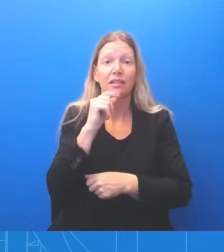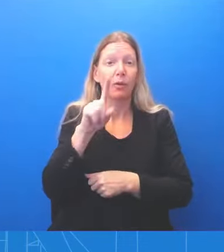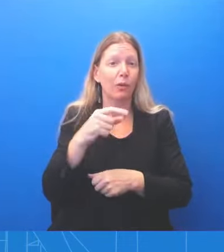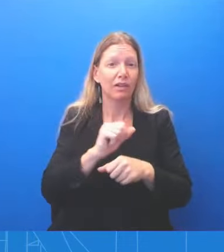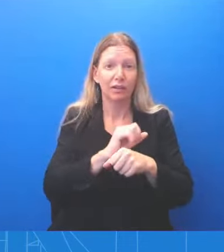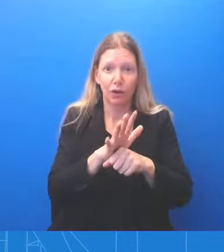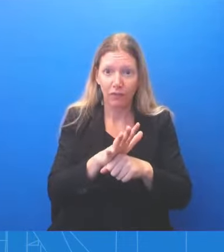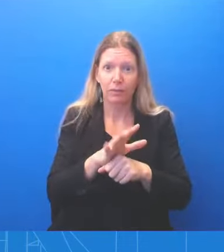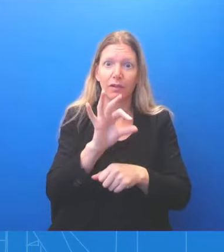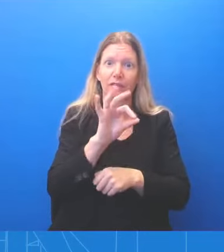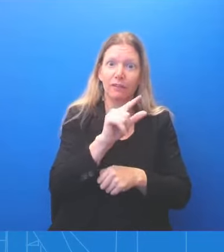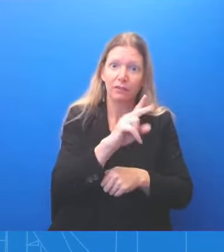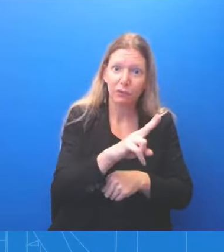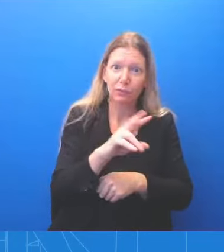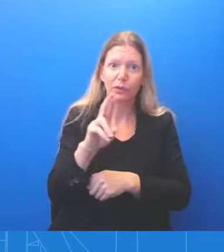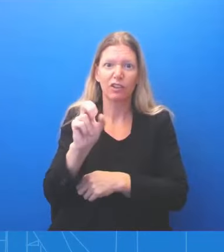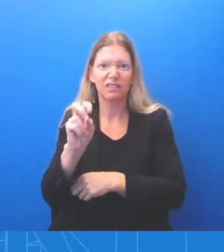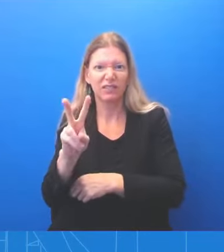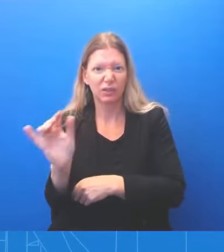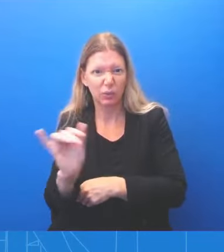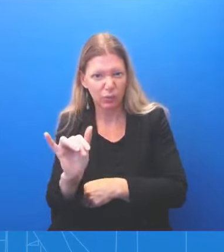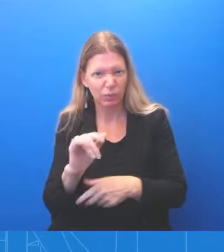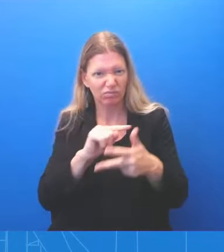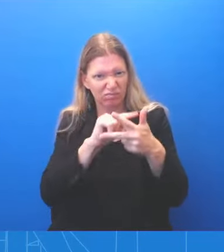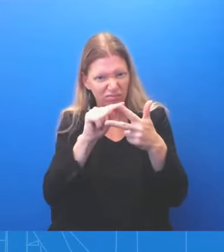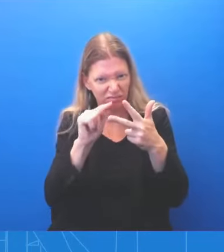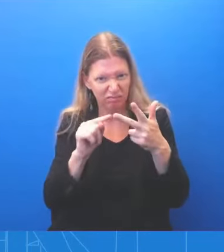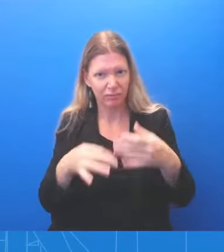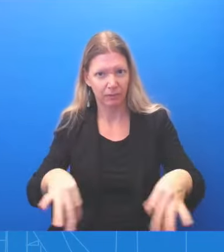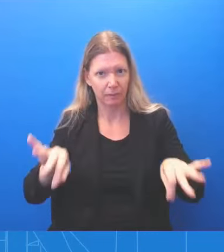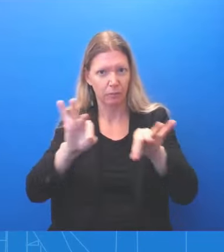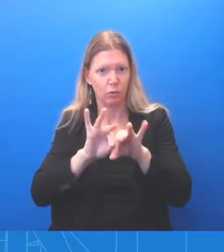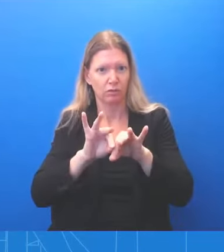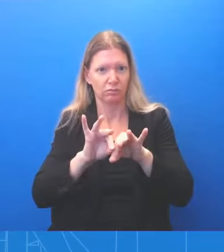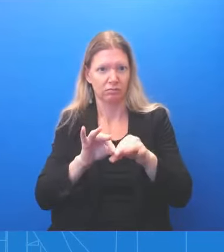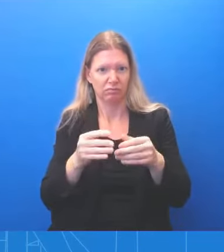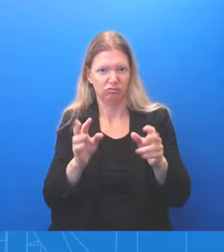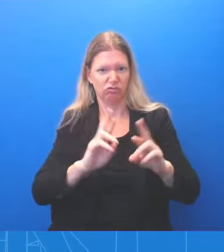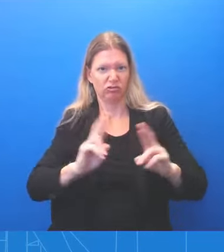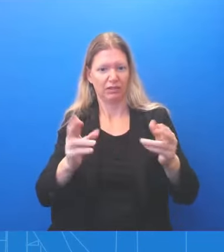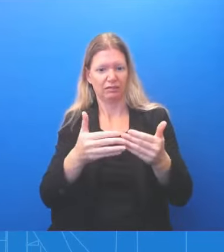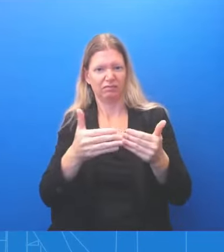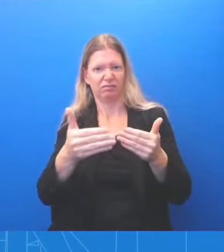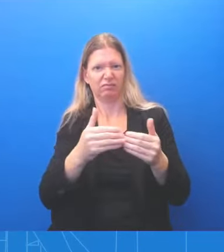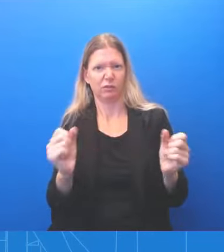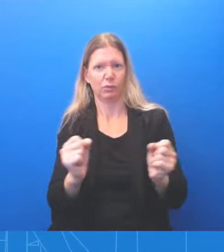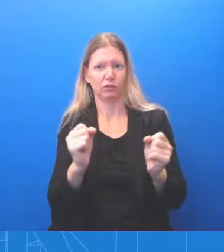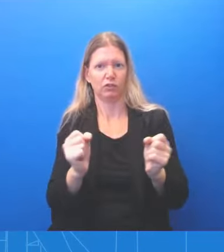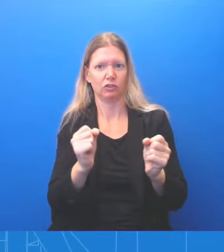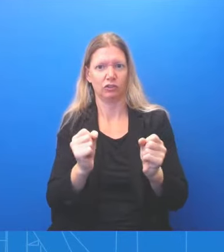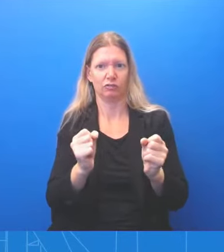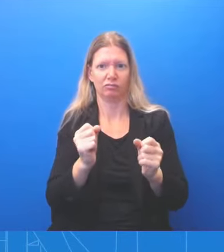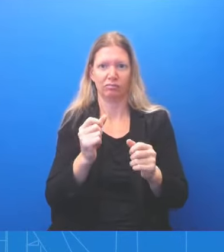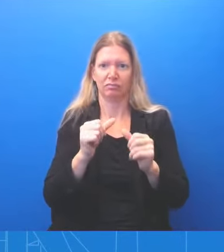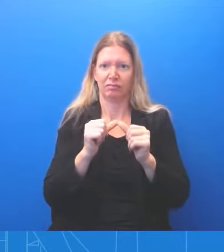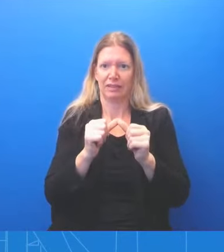as we head into the fall and winter months, to keep -- to keep our loved ones safe. Go ahead. The Press: Thanks, Karine. The -- so, on oil.